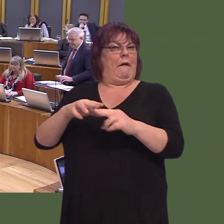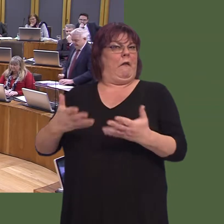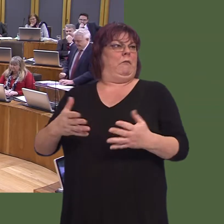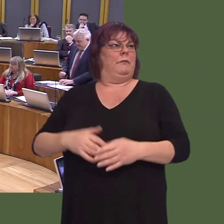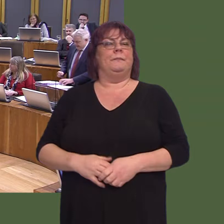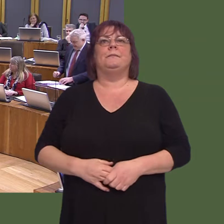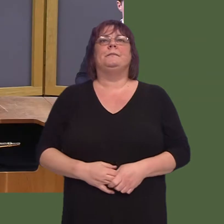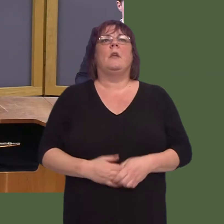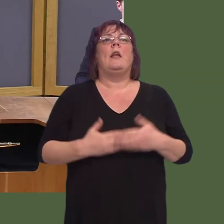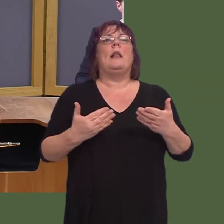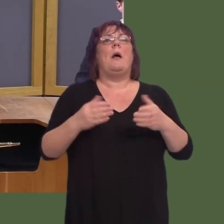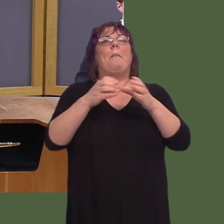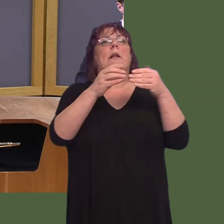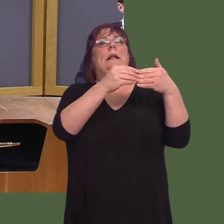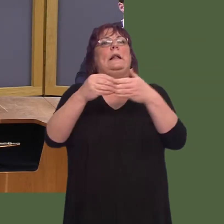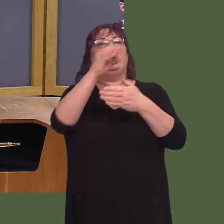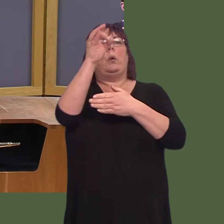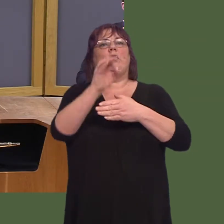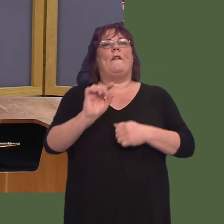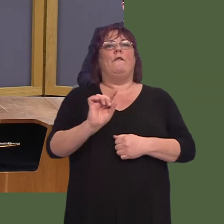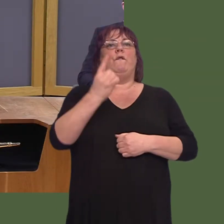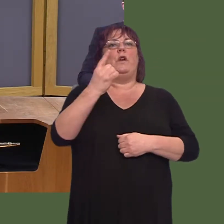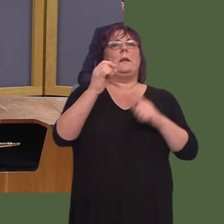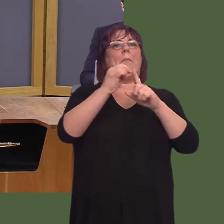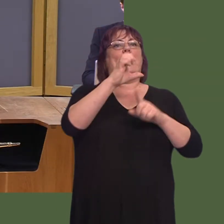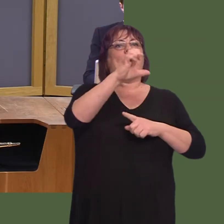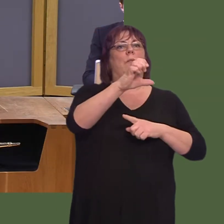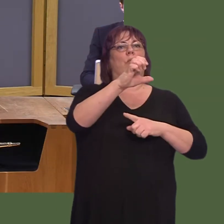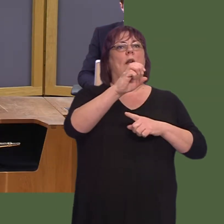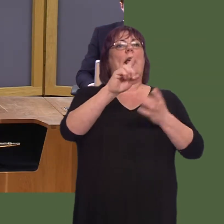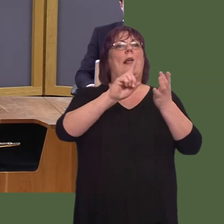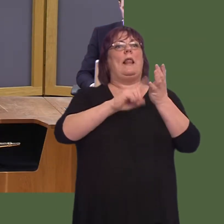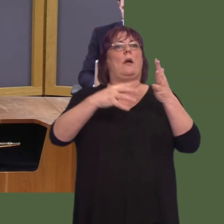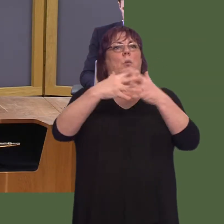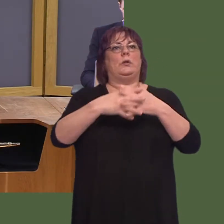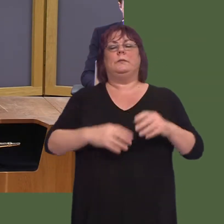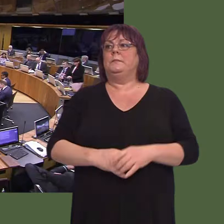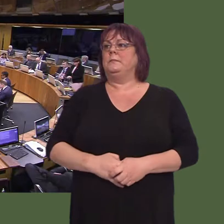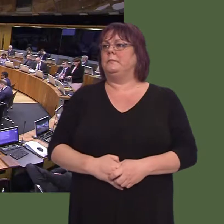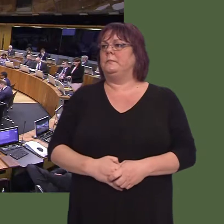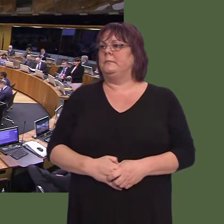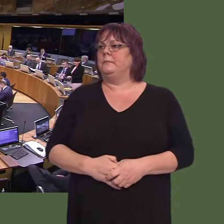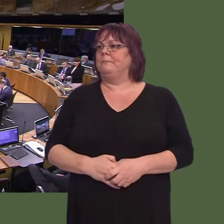So, there is a lot of work to be done in rural areas as there is in urban areas. Y Llywydd / The Llywydd: Questions now from the party leaders. The Plaid Cymru leader, Leanne Wood. Leanne Wood AM: Diolch, Llywydd.